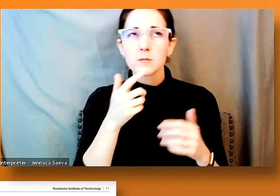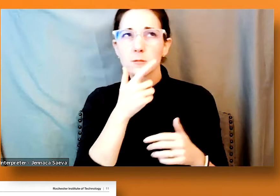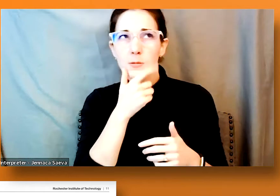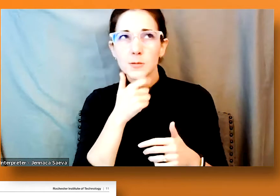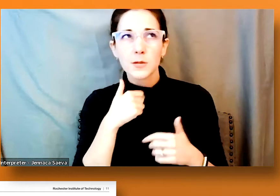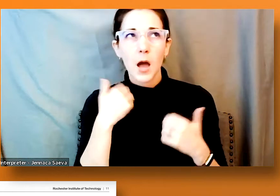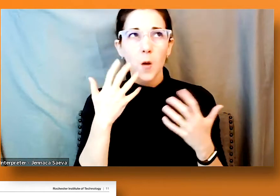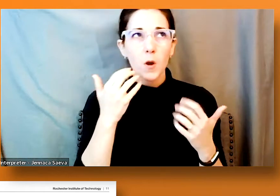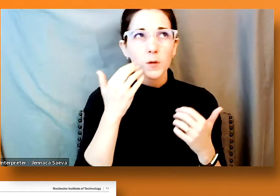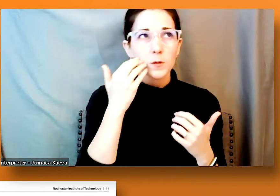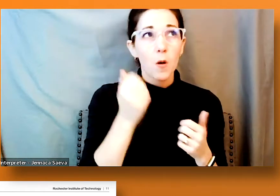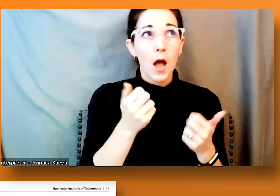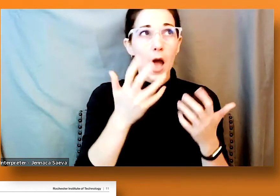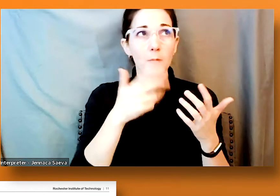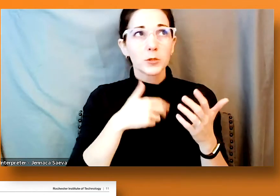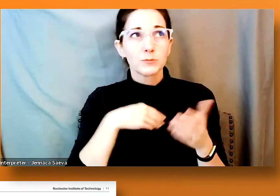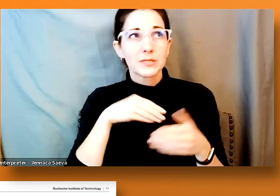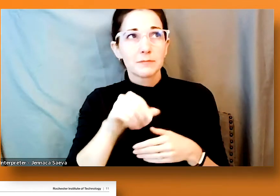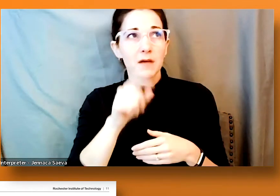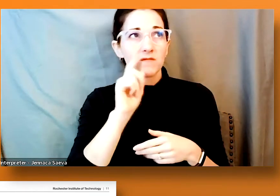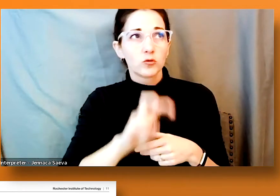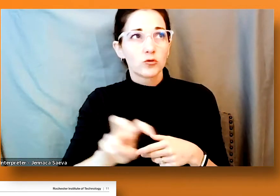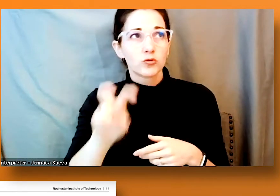in year three of your grant on travel,